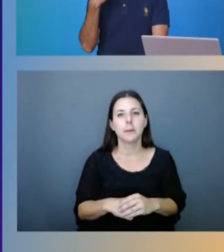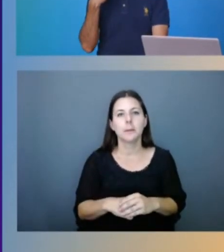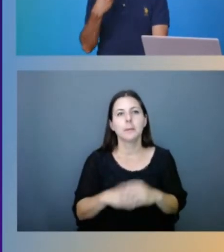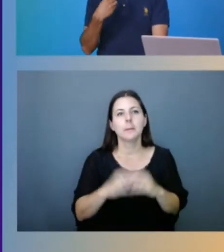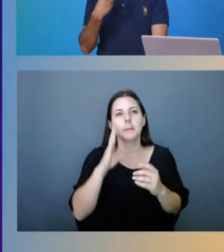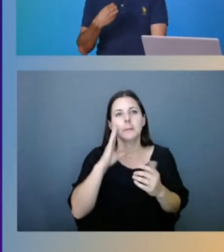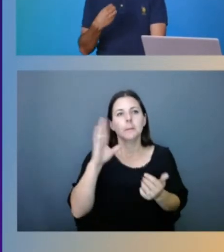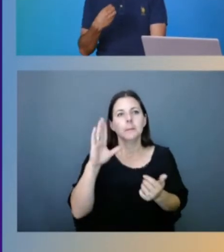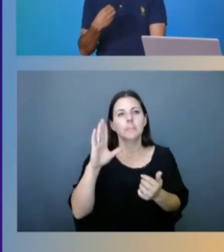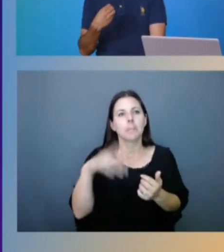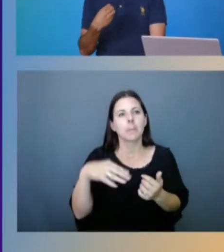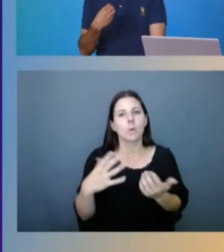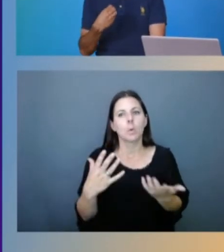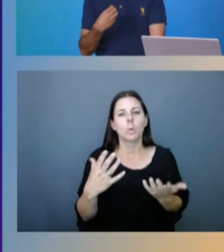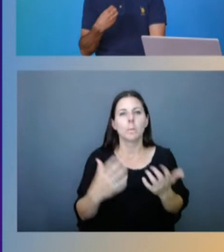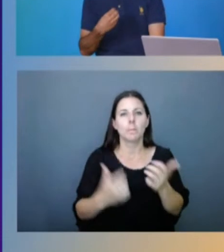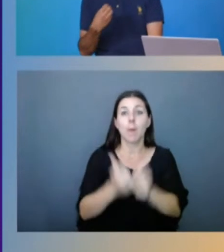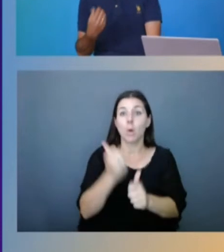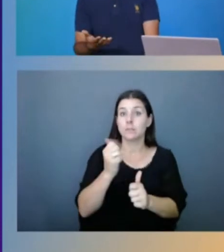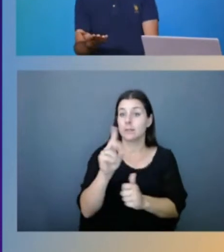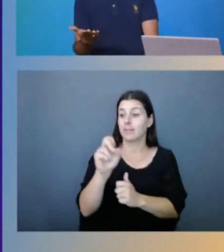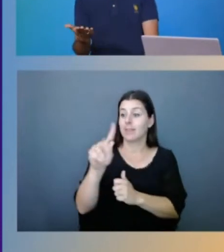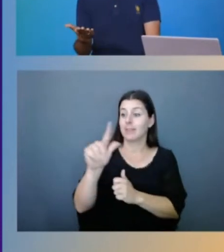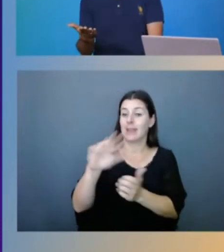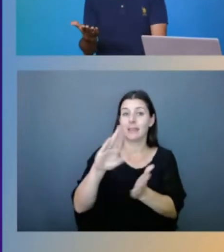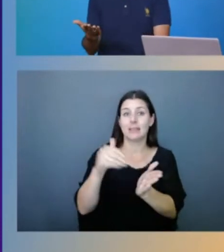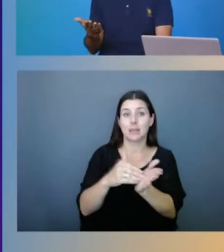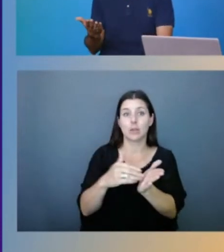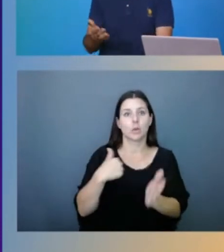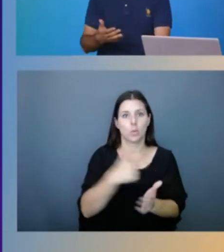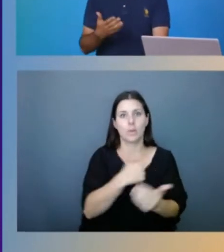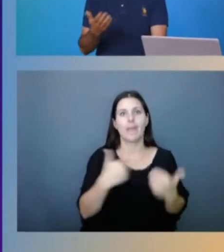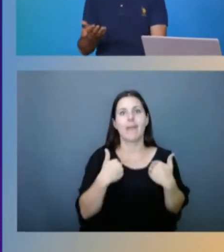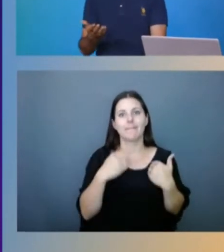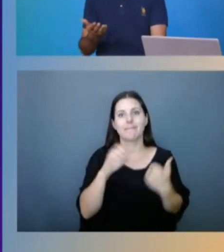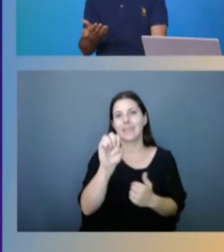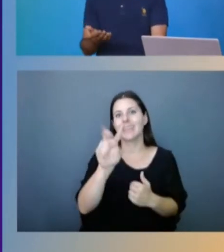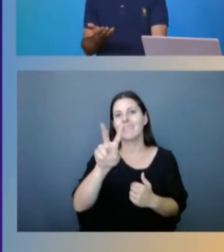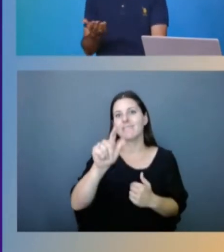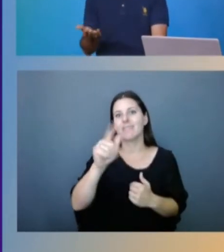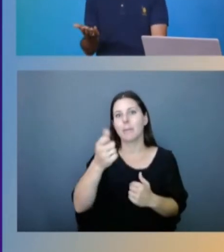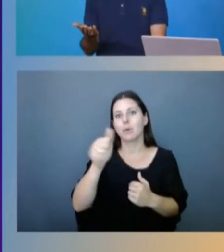In most of our data centers, we have evaporative cooling technology. And that technology is really based on